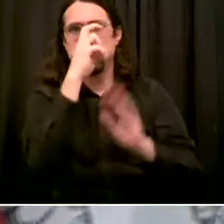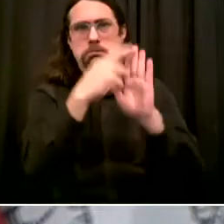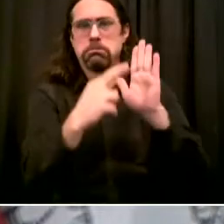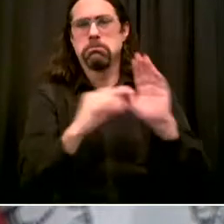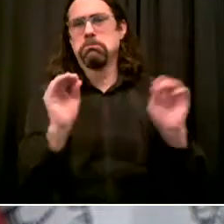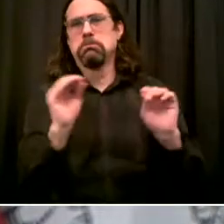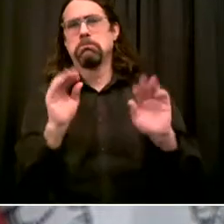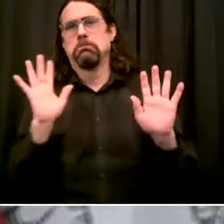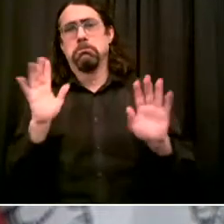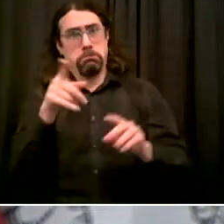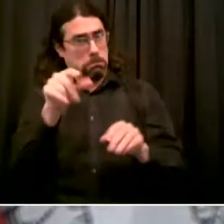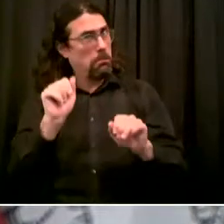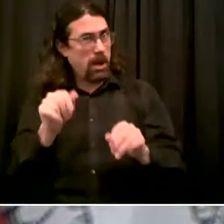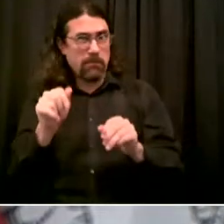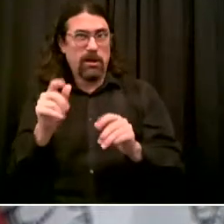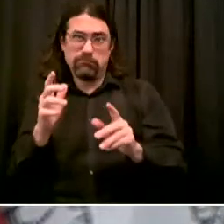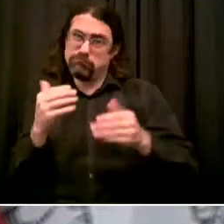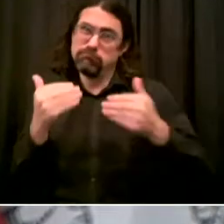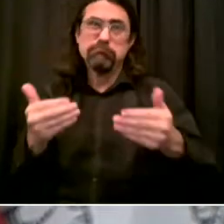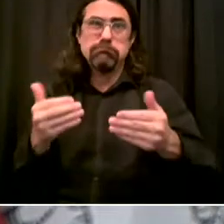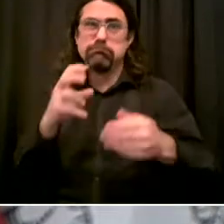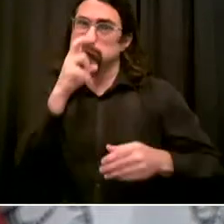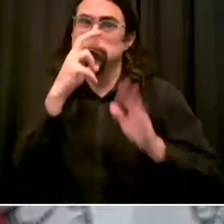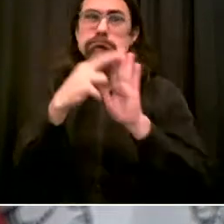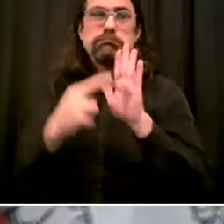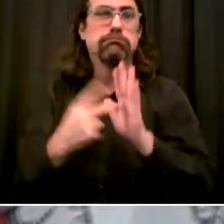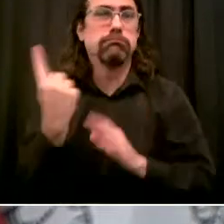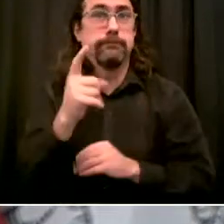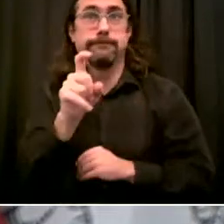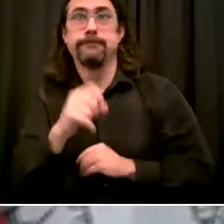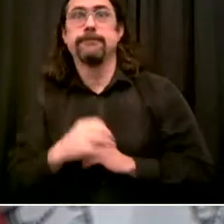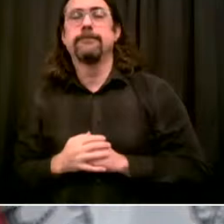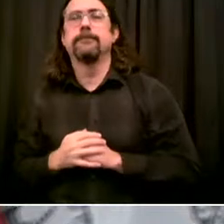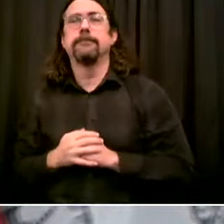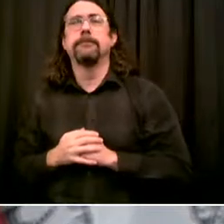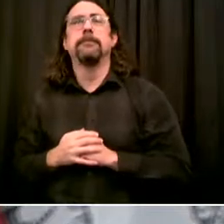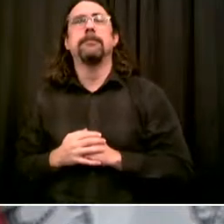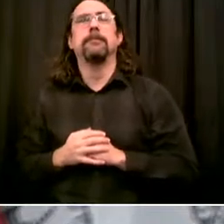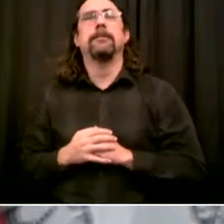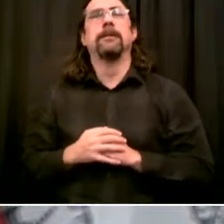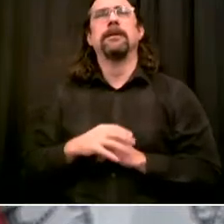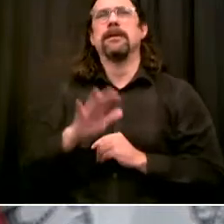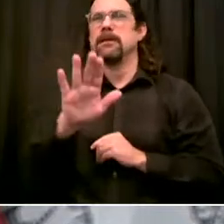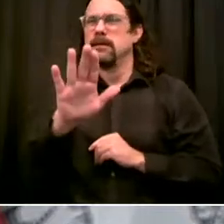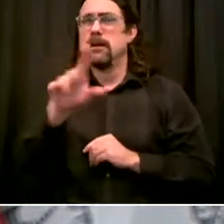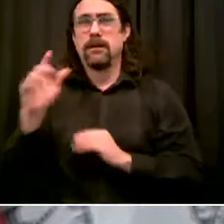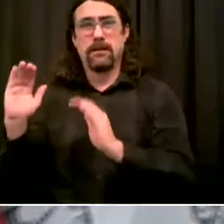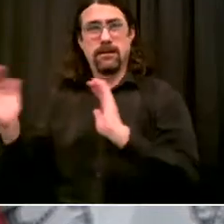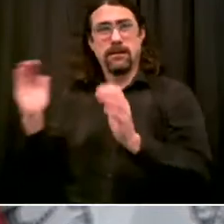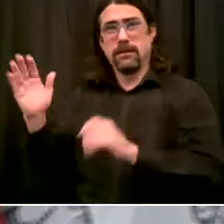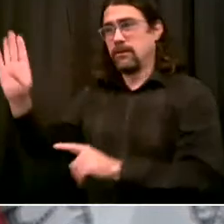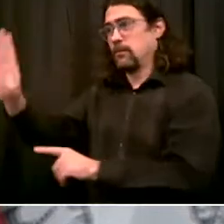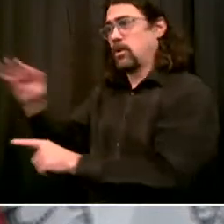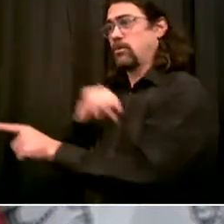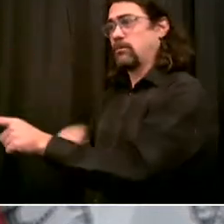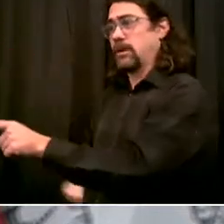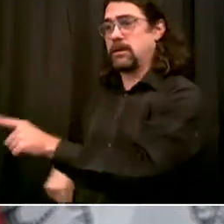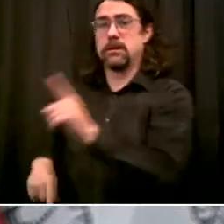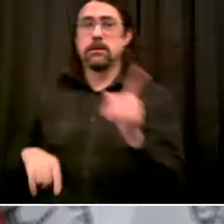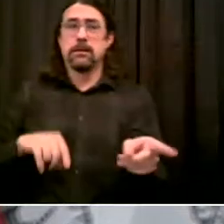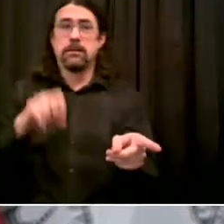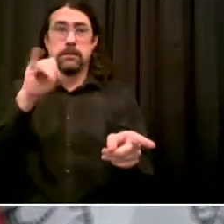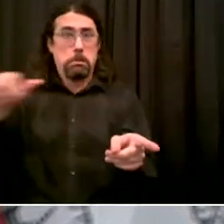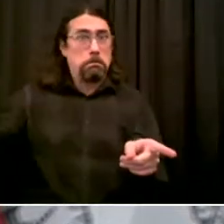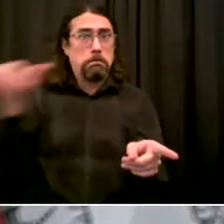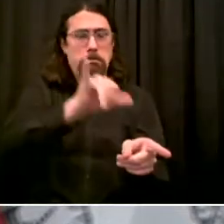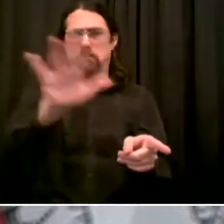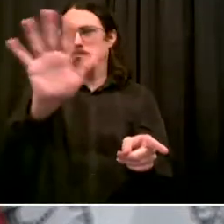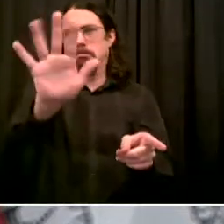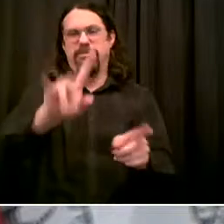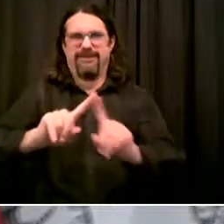THANK YOU GLORIA. A A GOOD A